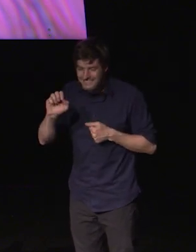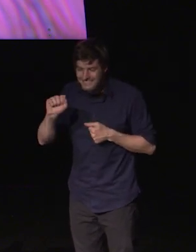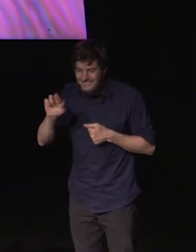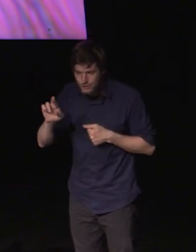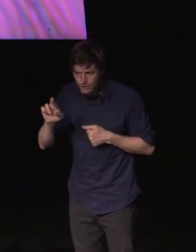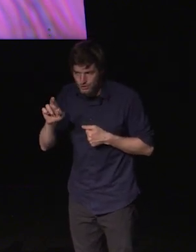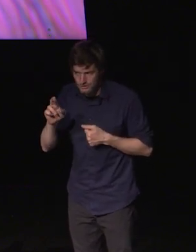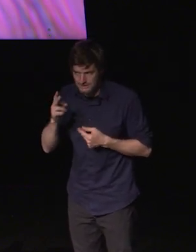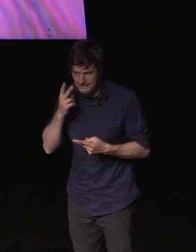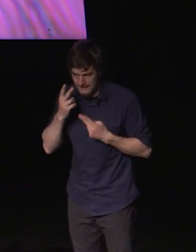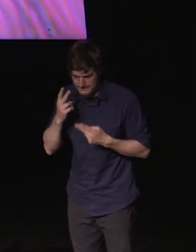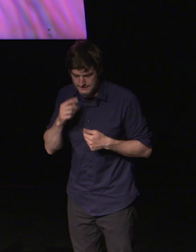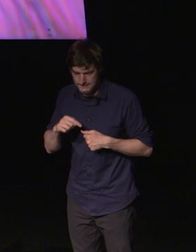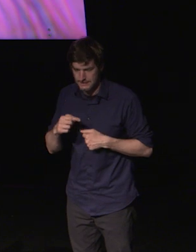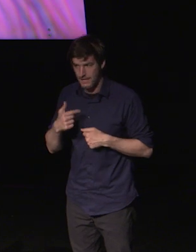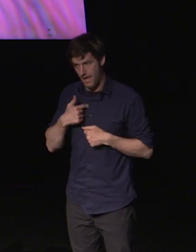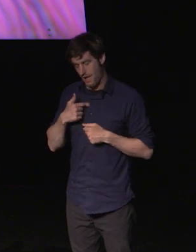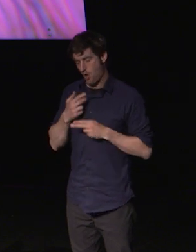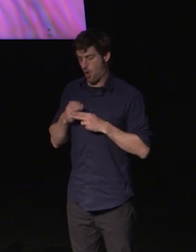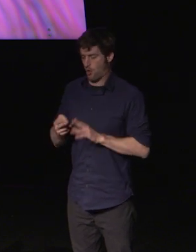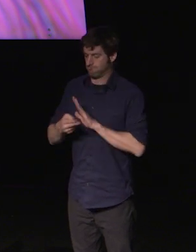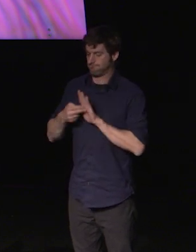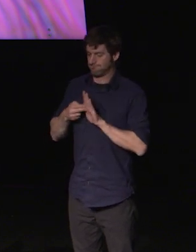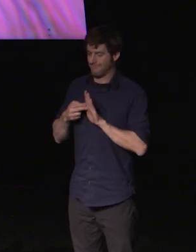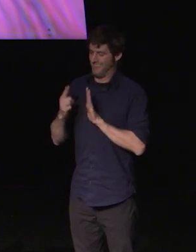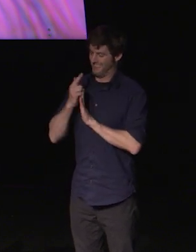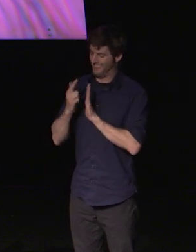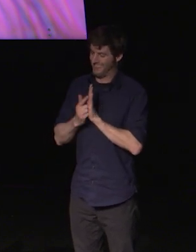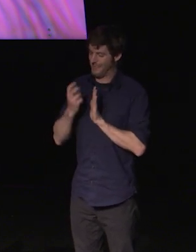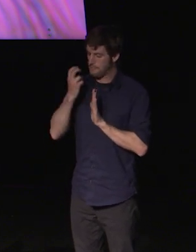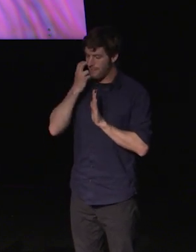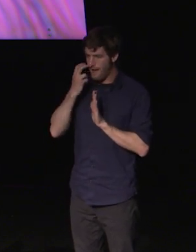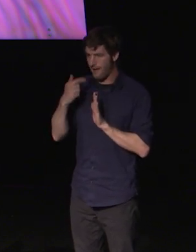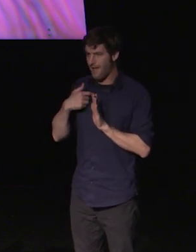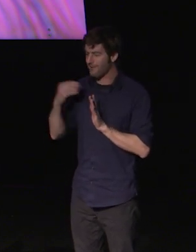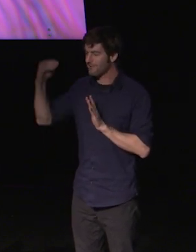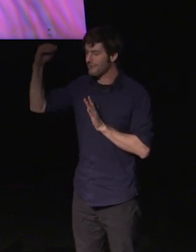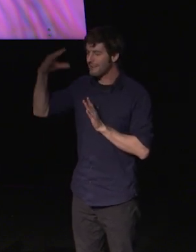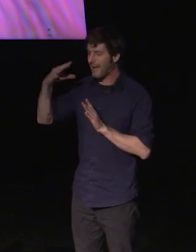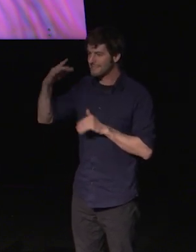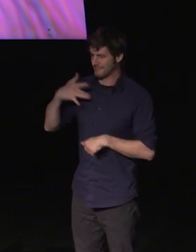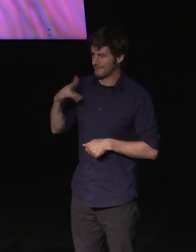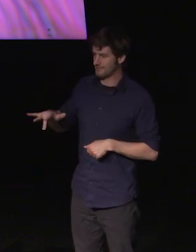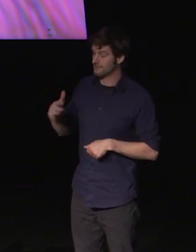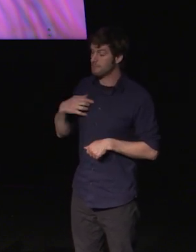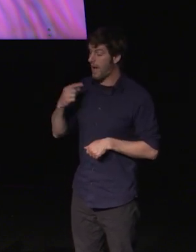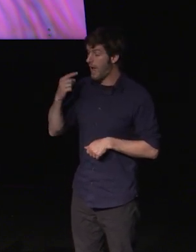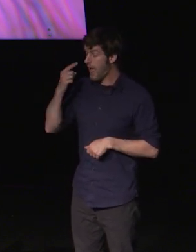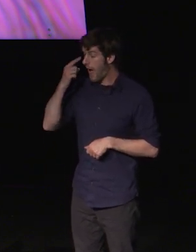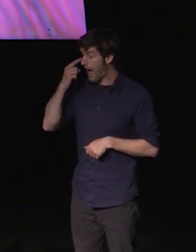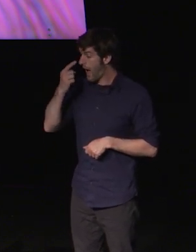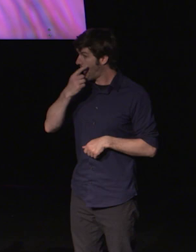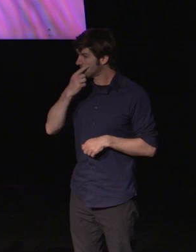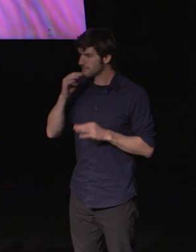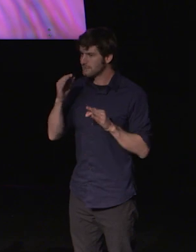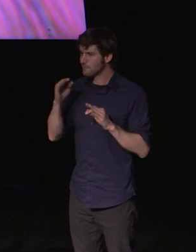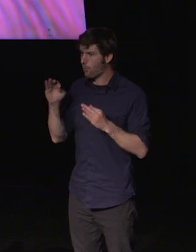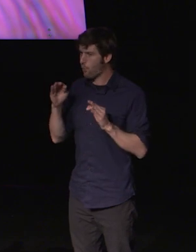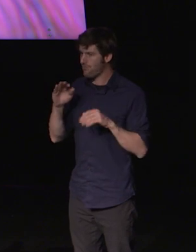I'm legally blind, I am light sensitive, my eyes have a thing called nystagmus, which means they move on their own. They just sort of do what they want to do.